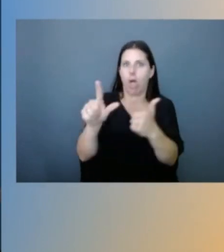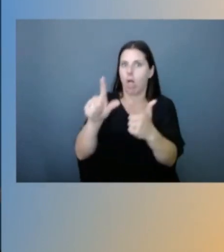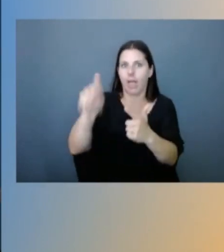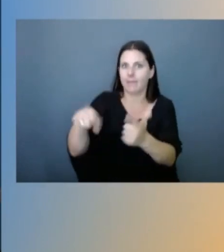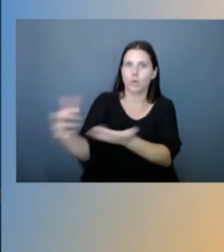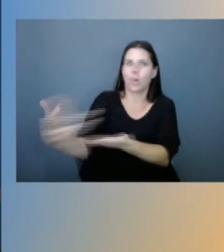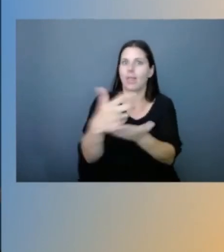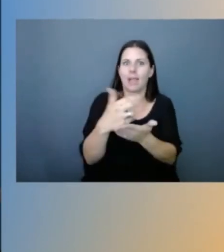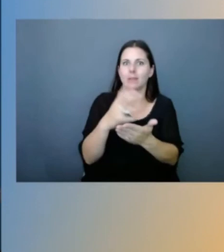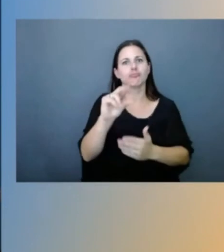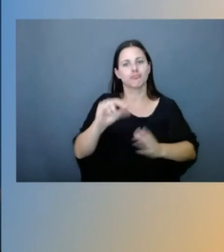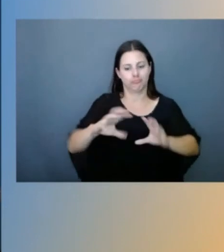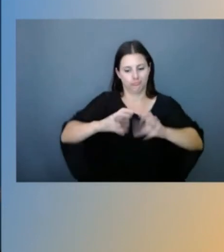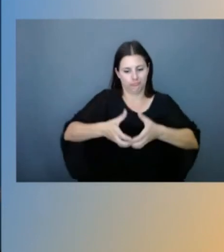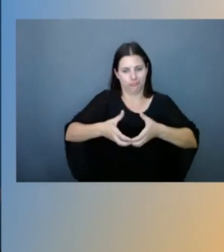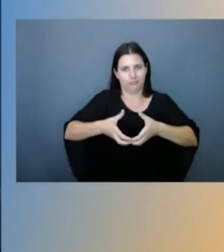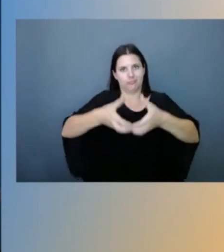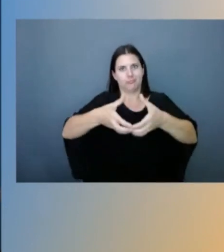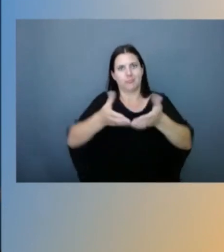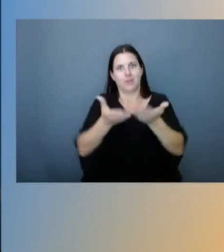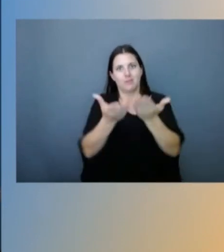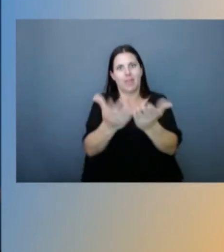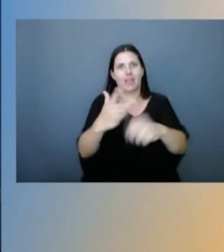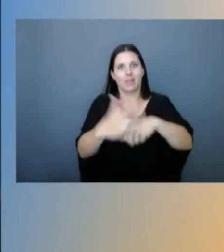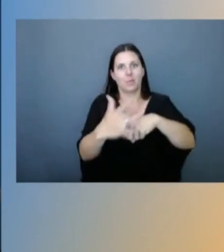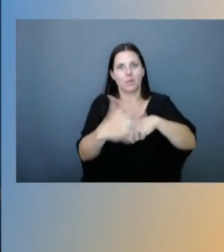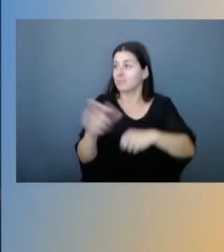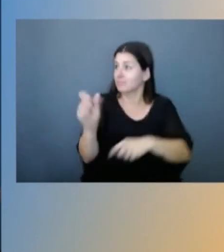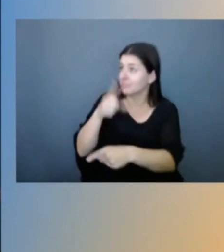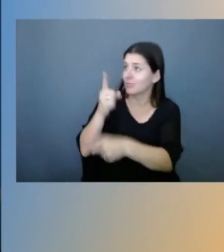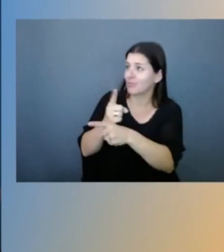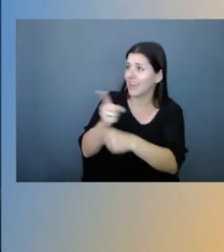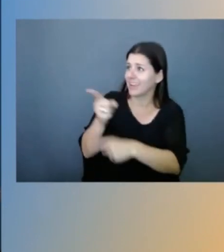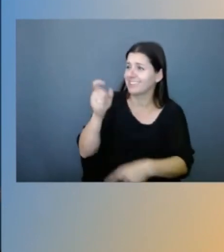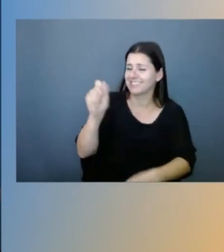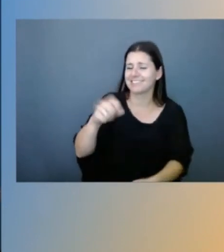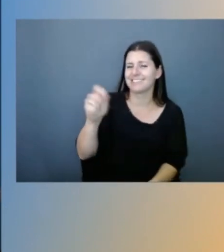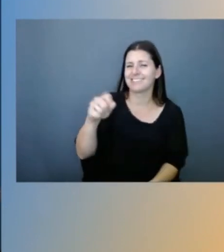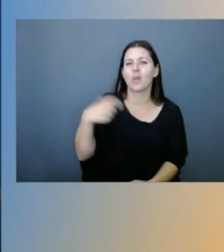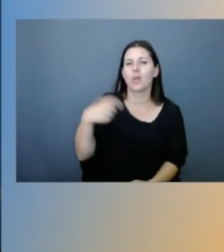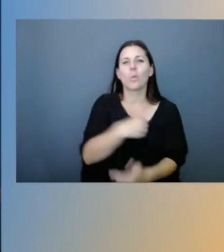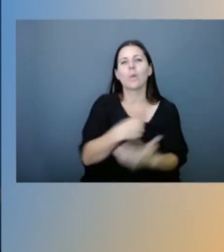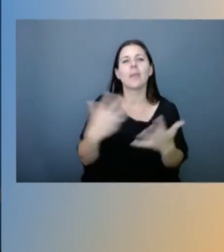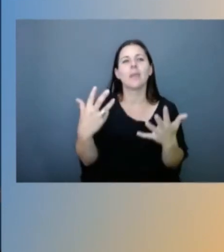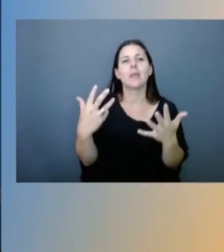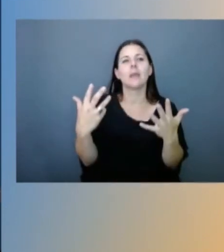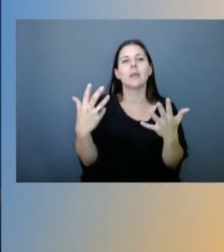That's absolutely right. We have taken that heavy lifting on behalf of our customers